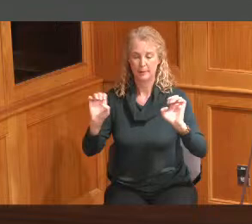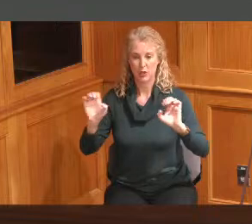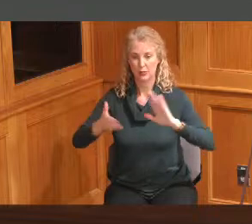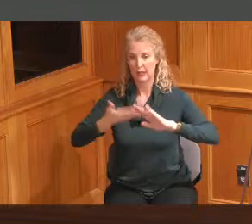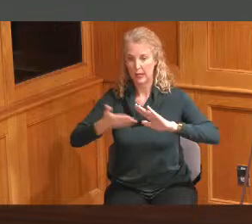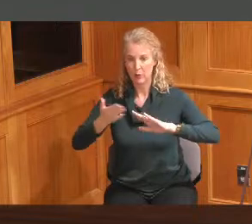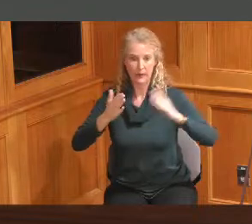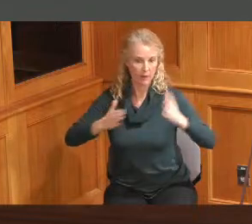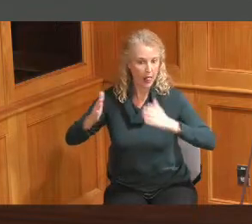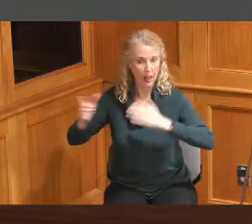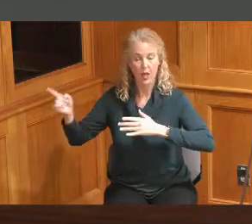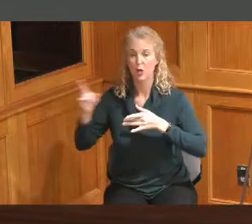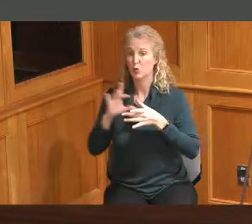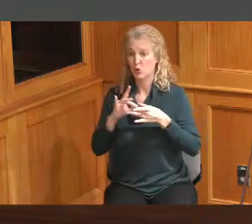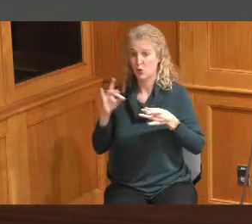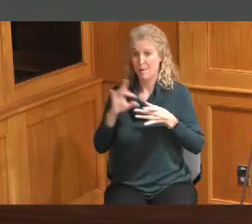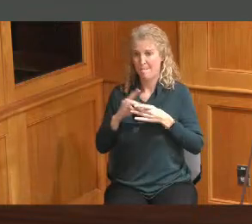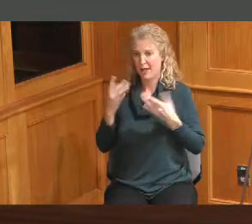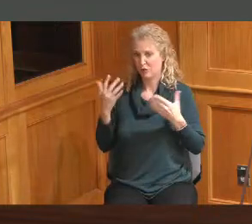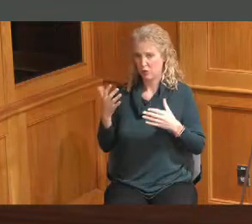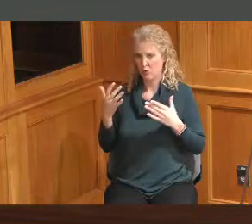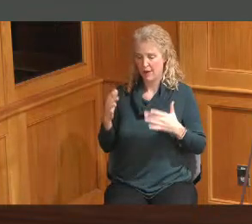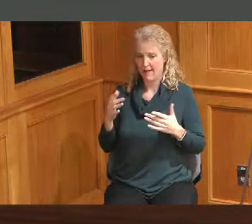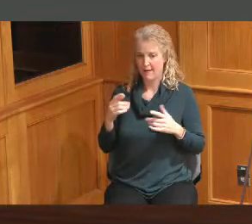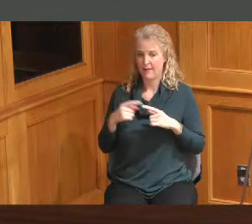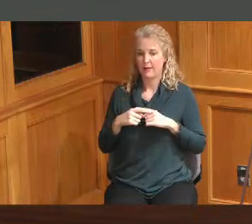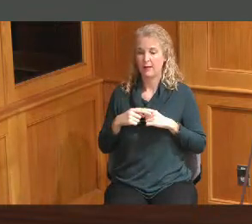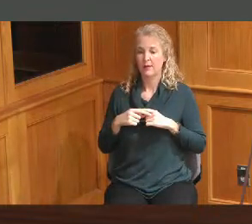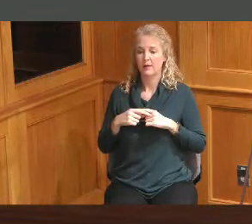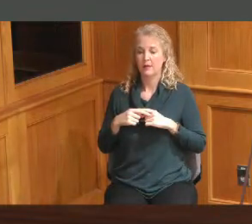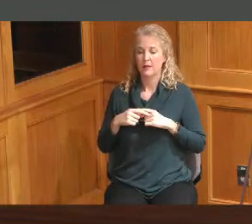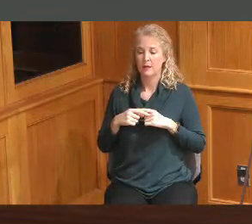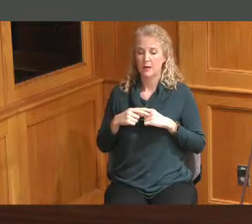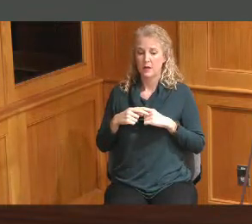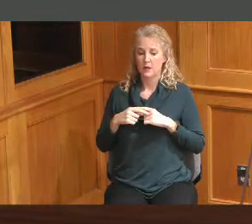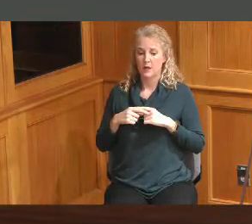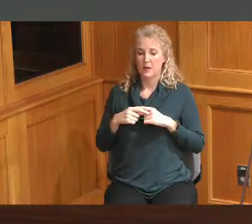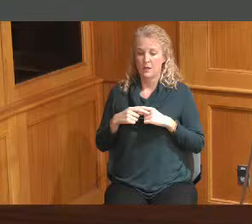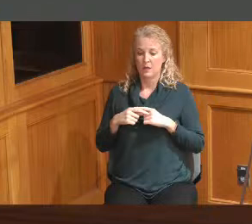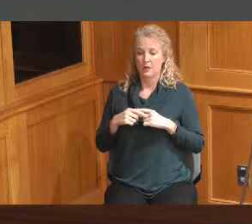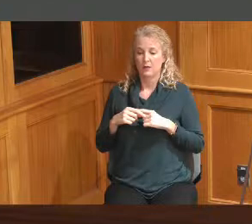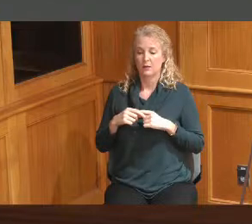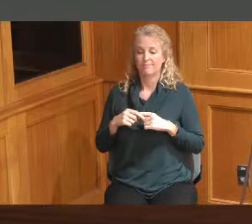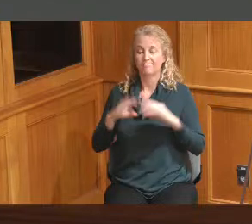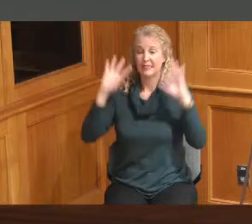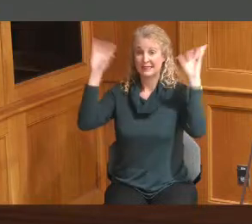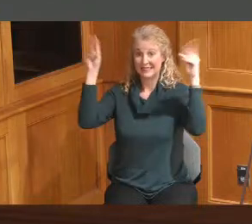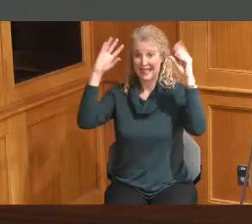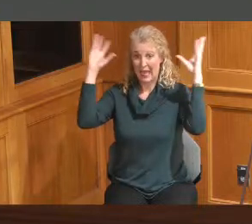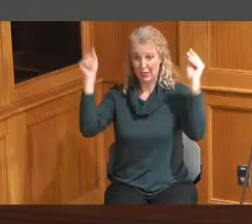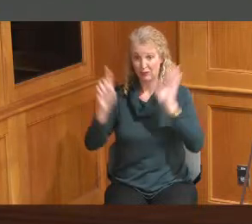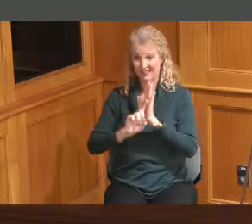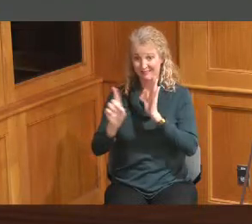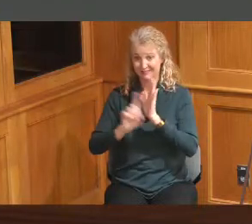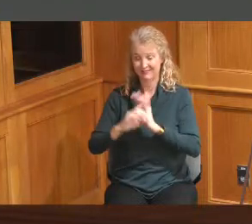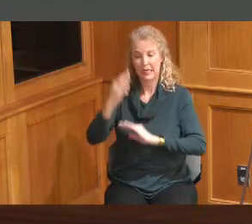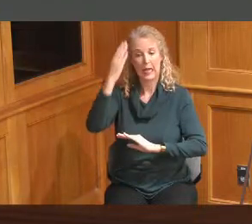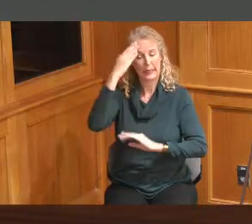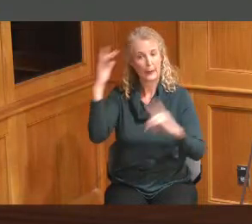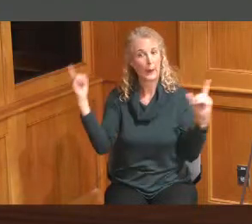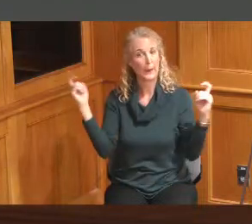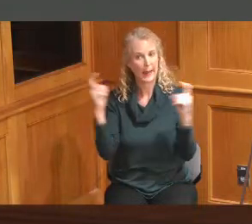you mentioned it in your in your comments earlier Sirens I know this is a complicated issue but just